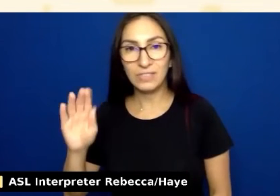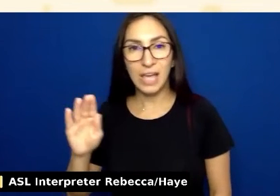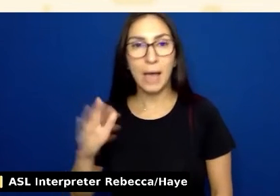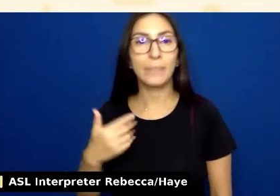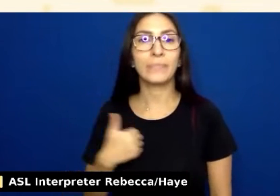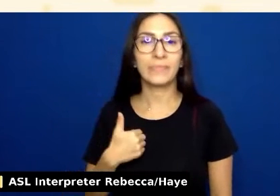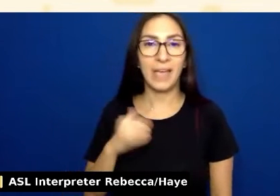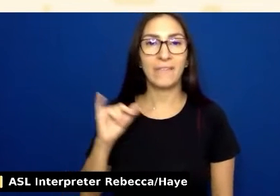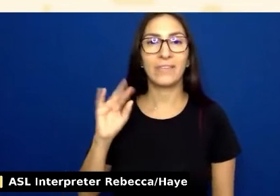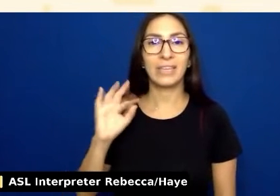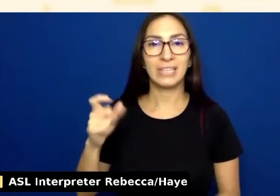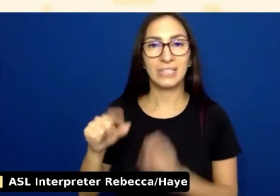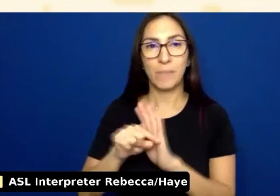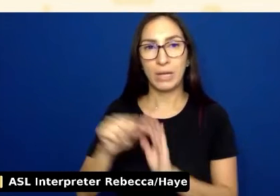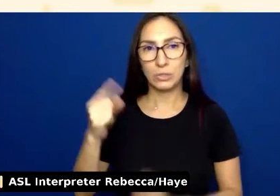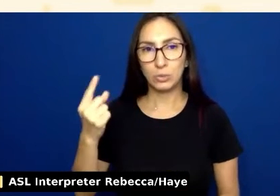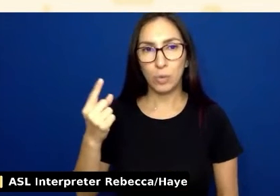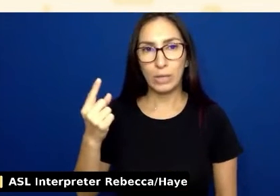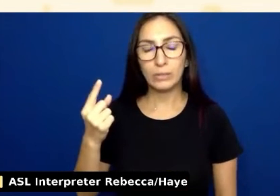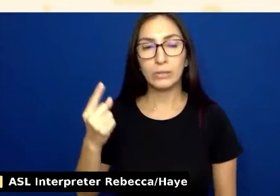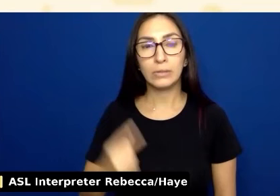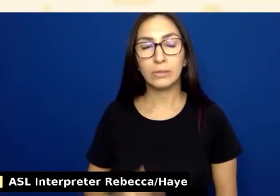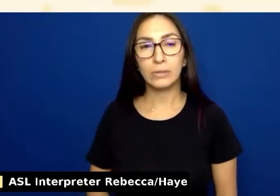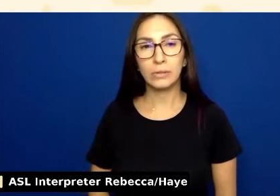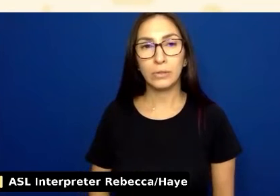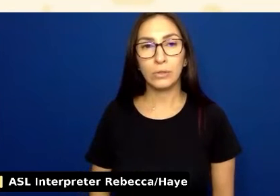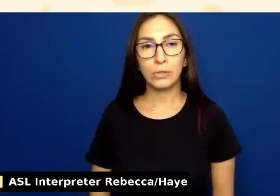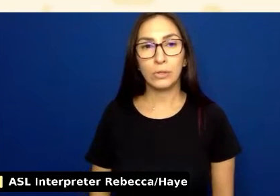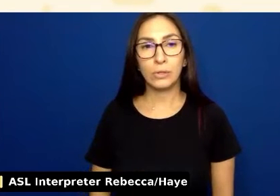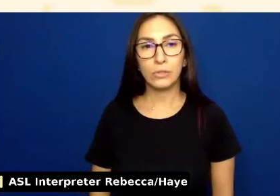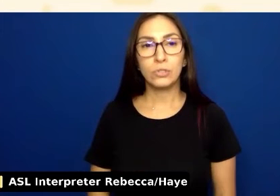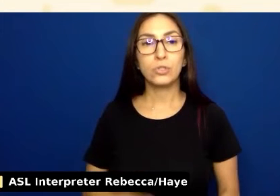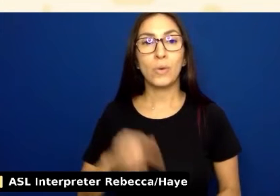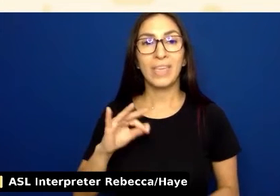Because in a tabbed interface, if all the tabs are tabbable,